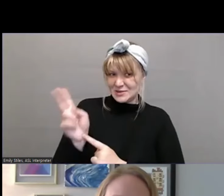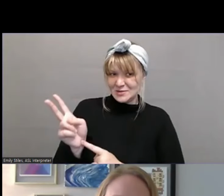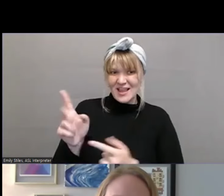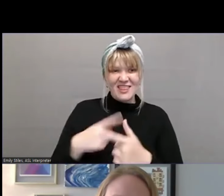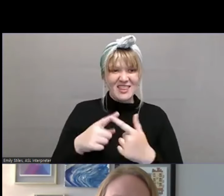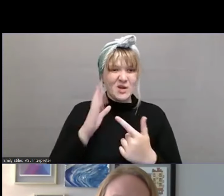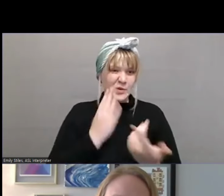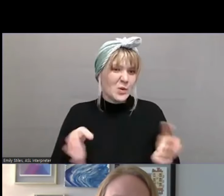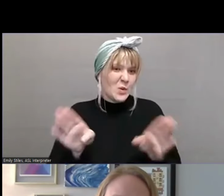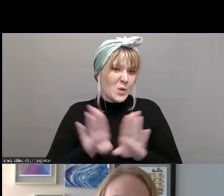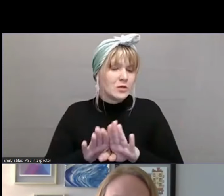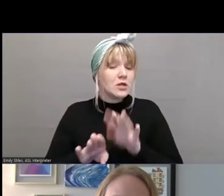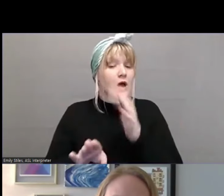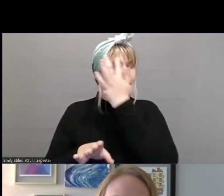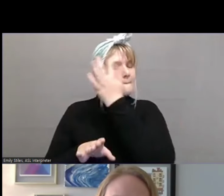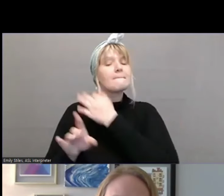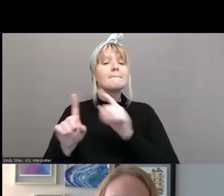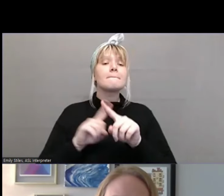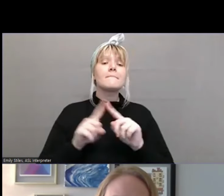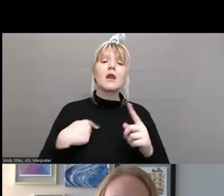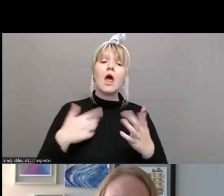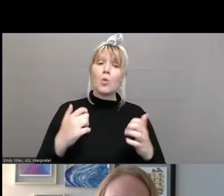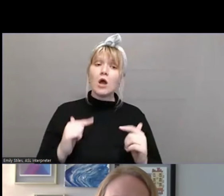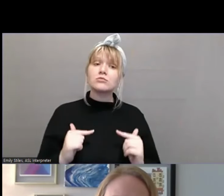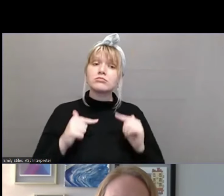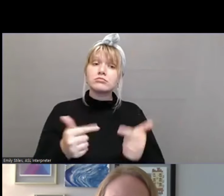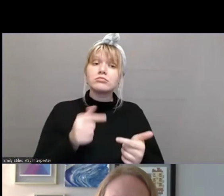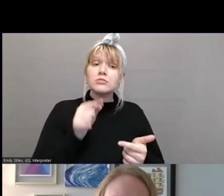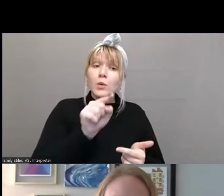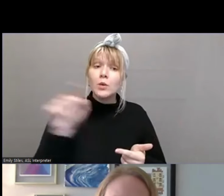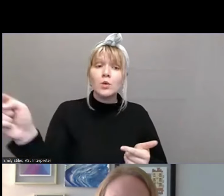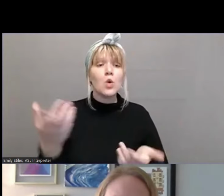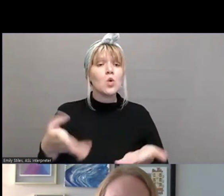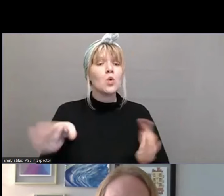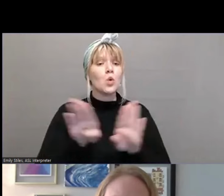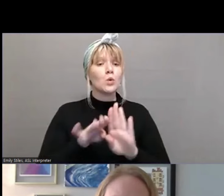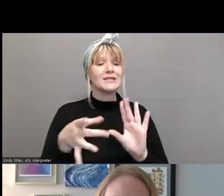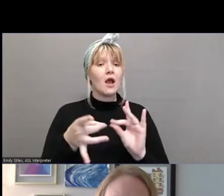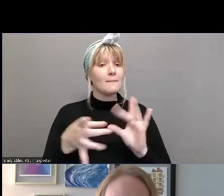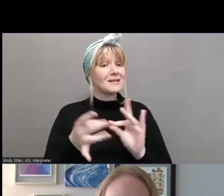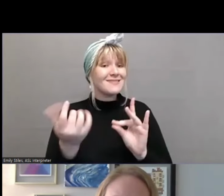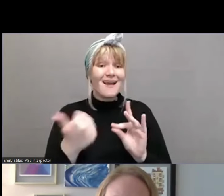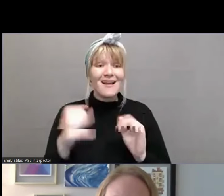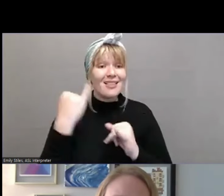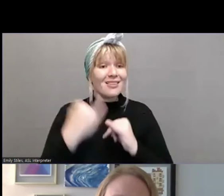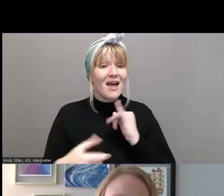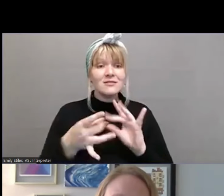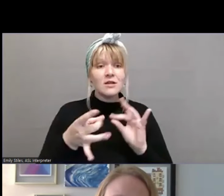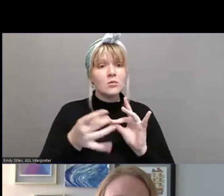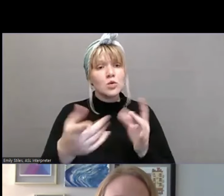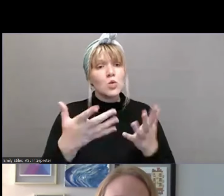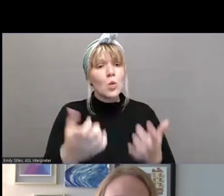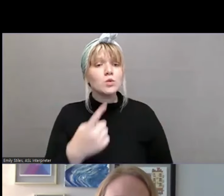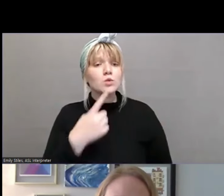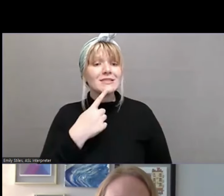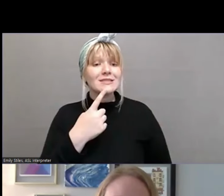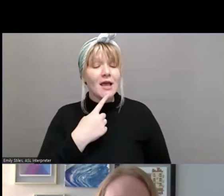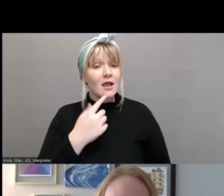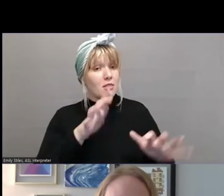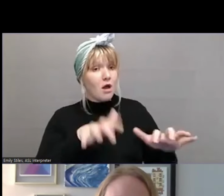I want to give you all a chance to do closing comments. Is there something burning that you want to say that the audience should get before we